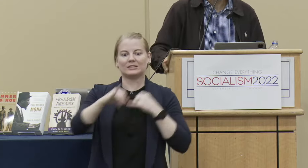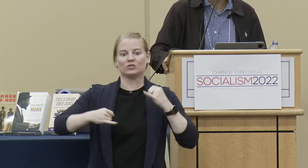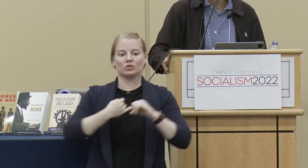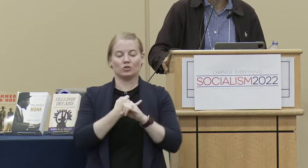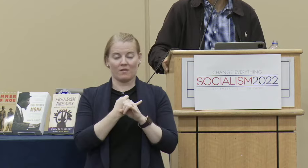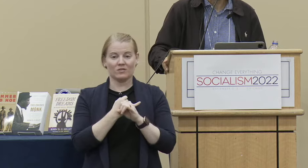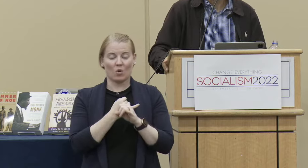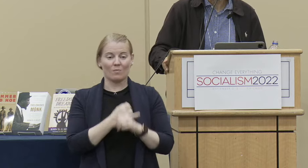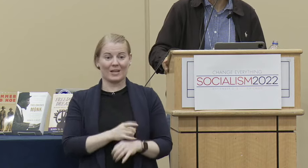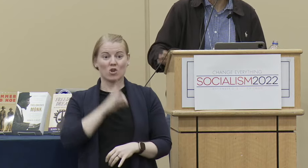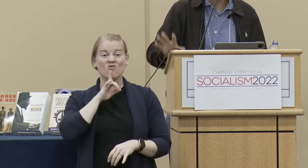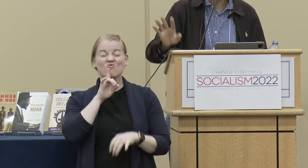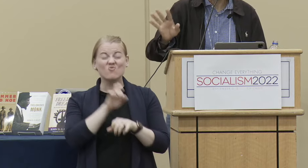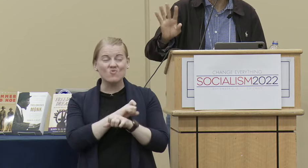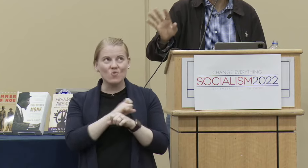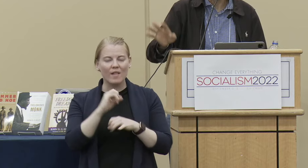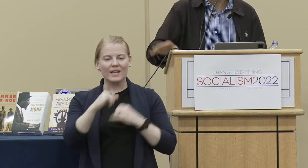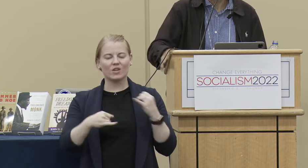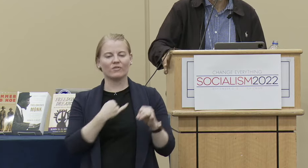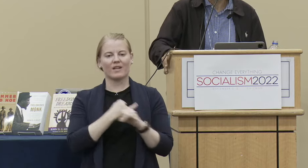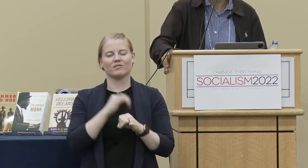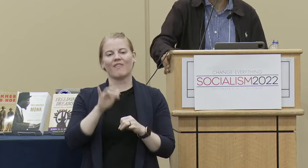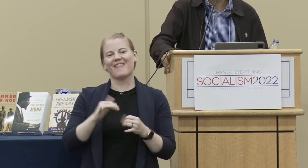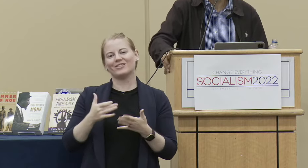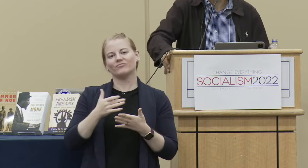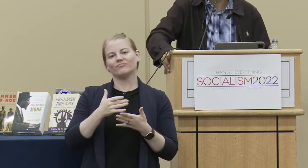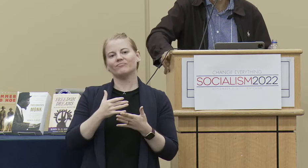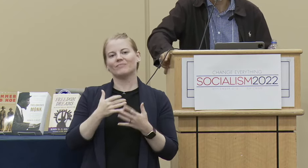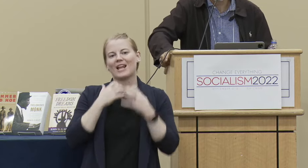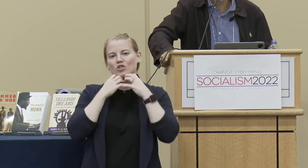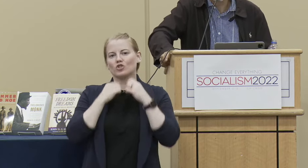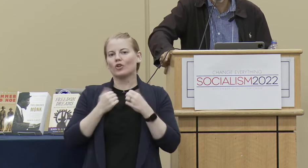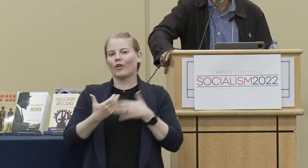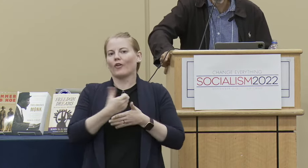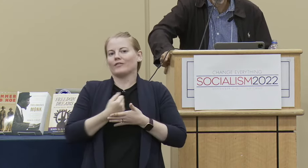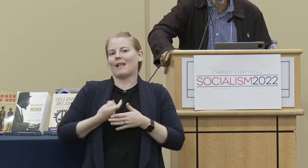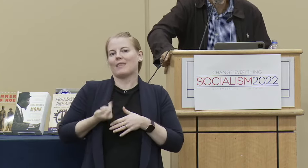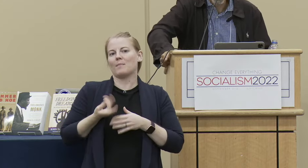think this is what we talk about internationalism. So this